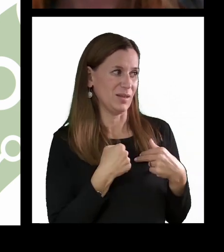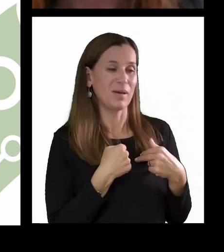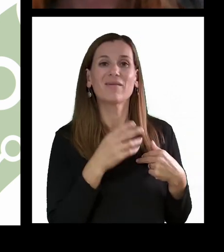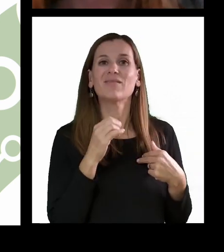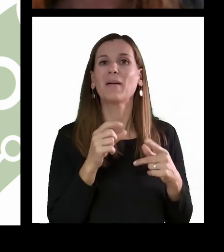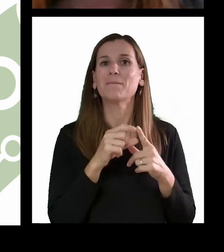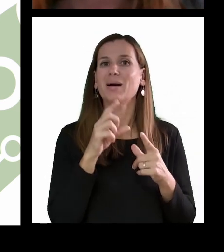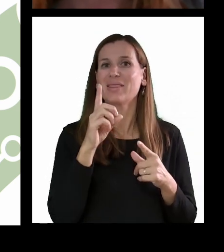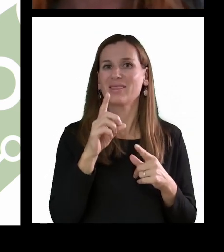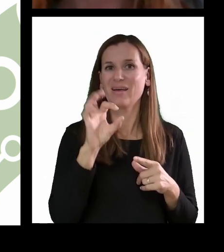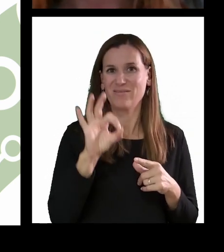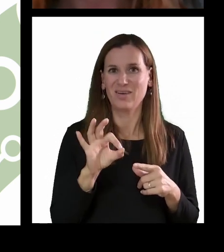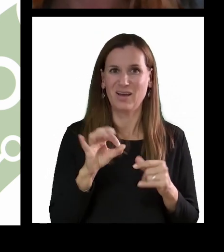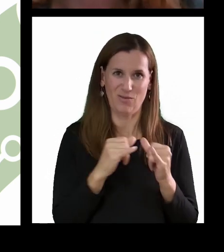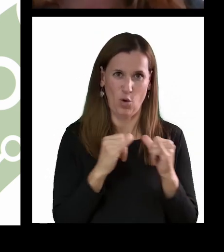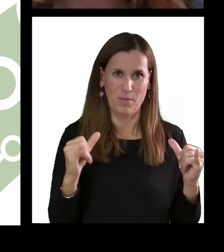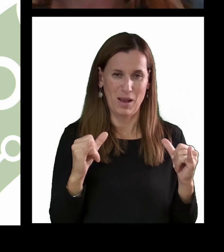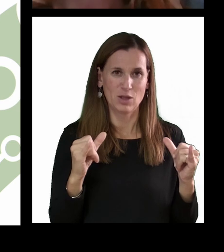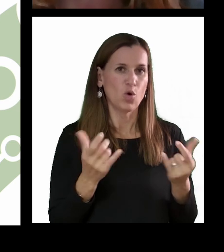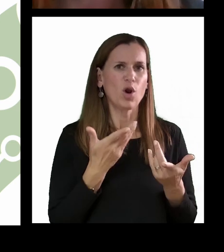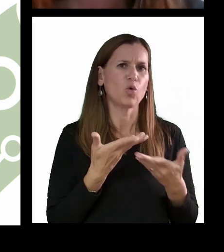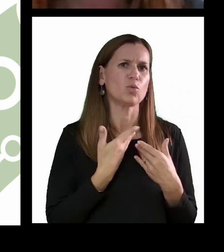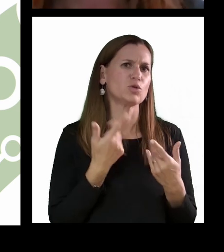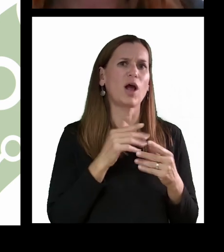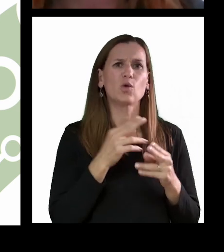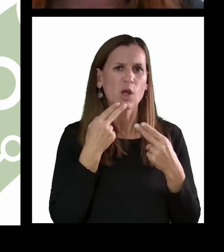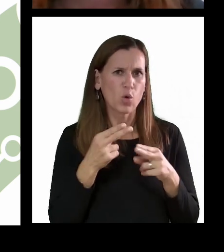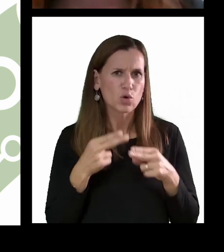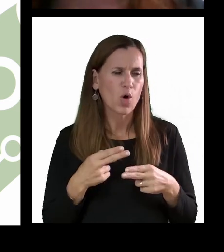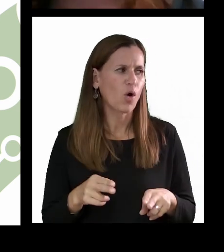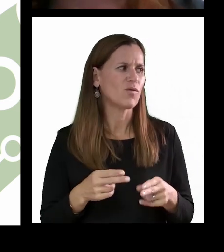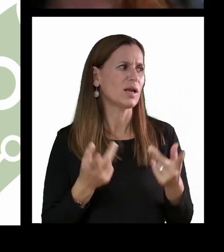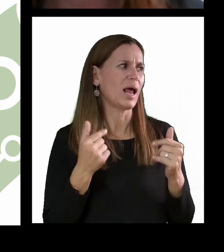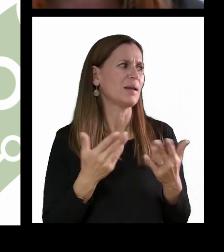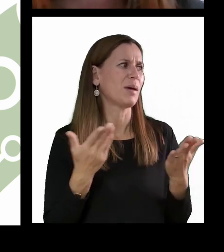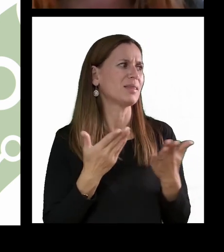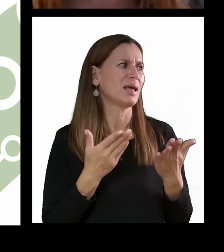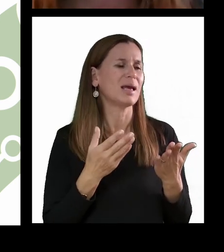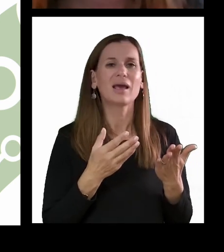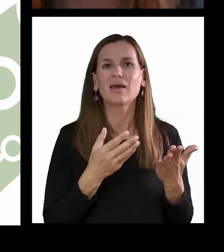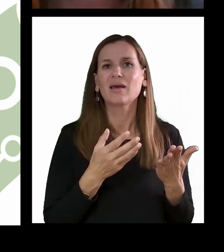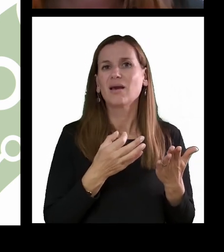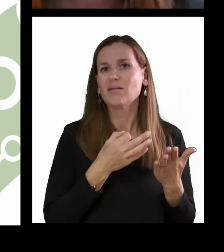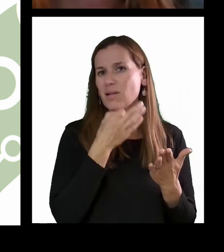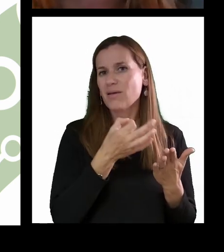So you can have all the answers or you can go in deep with information with more resource link articles or